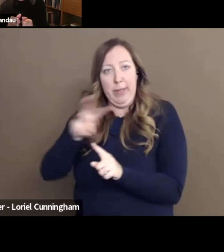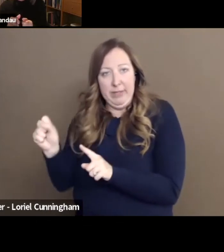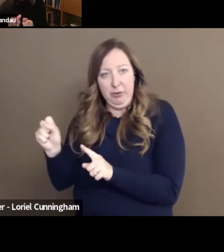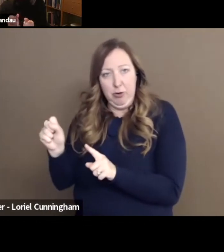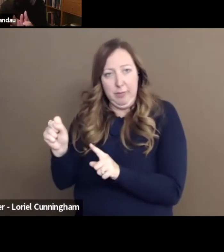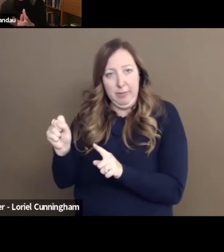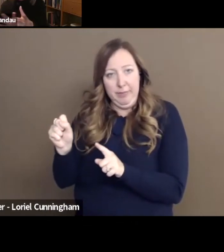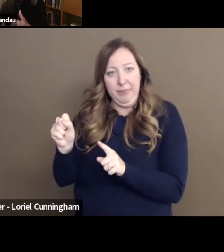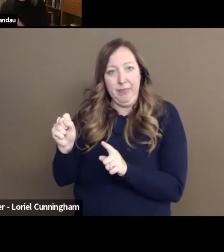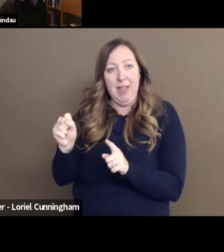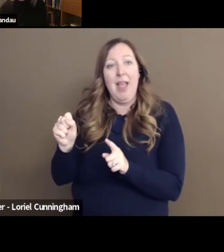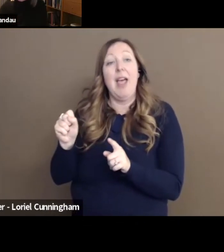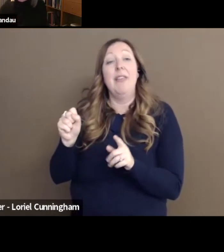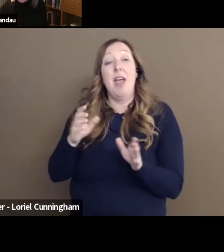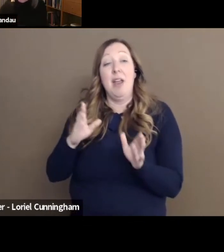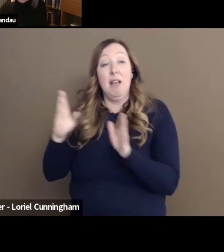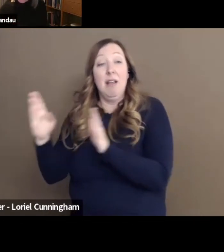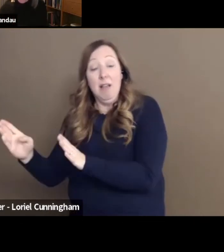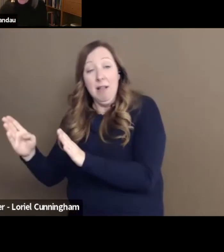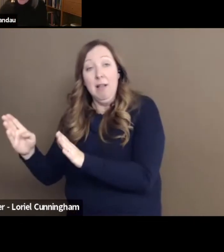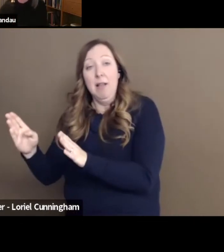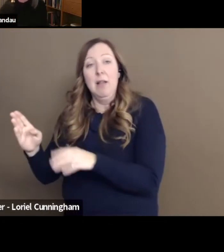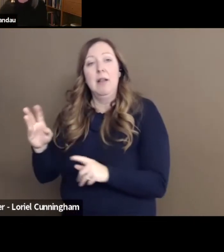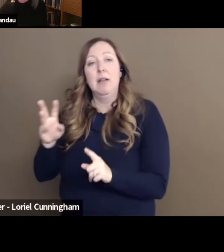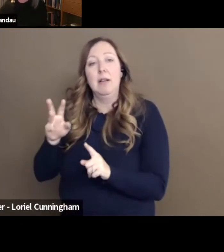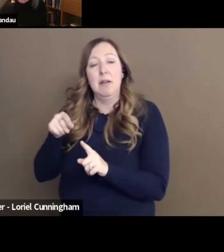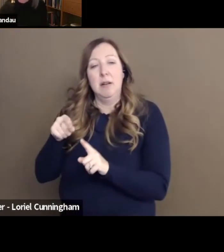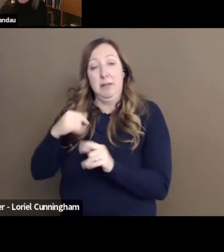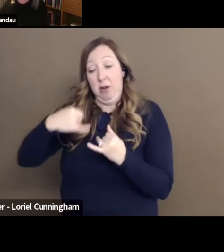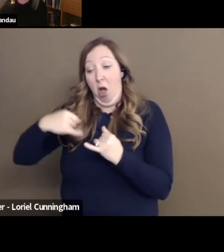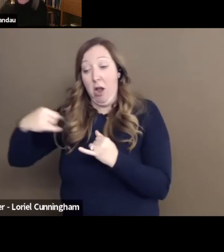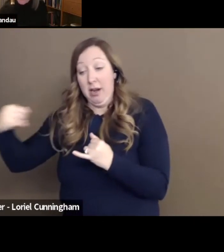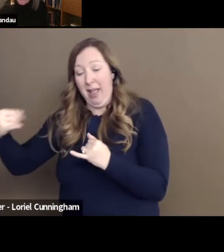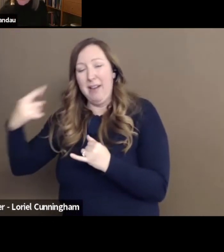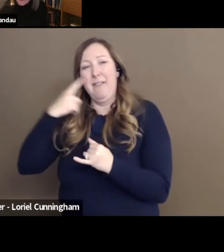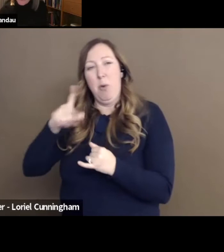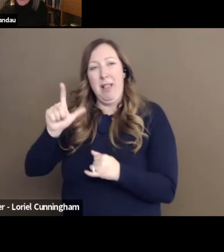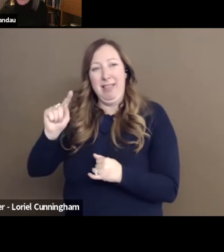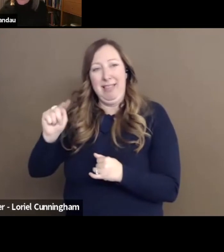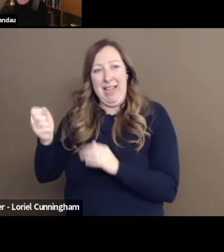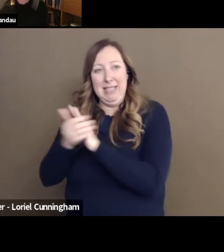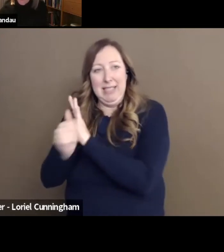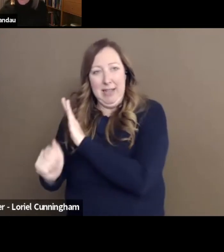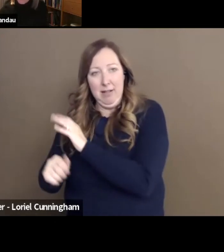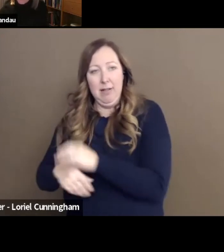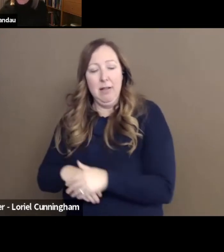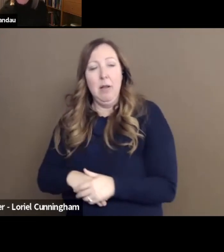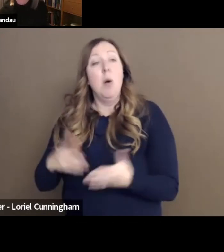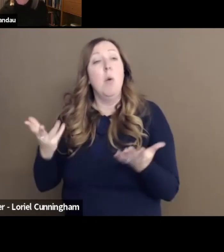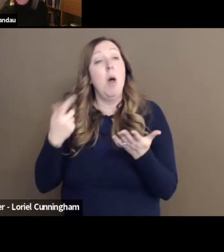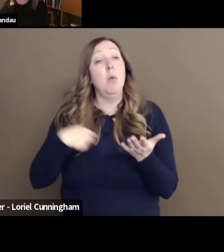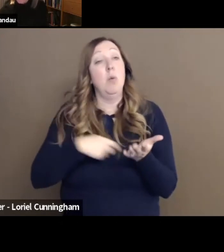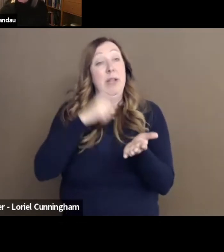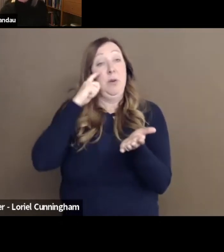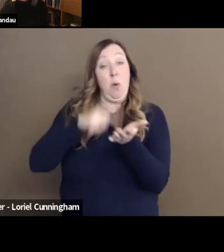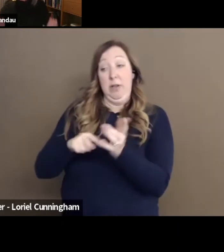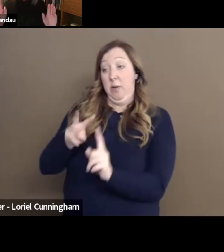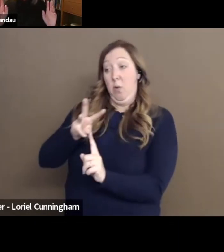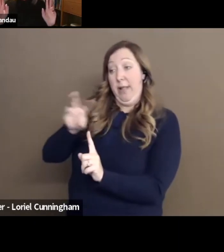and show a shallower trajectory what you have is the early emerging things